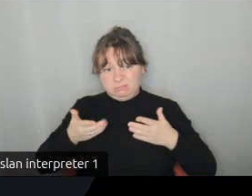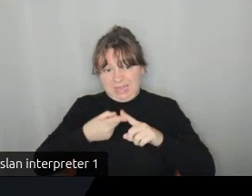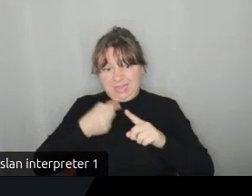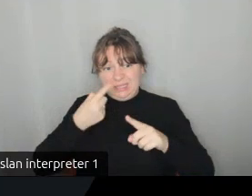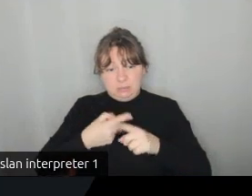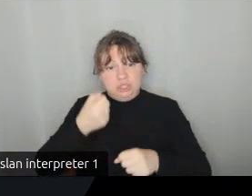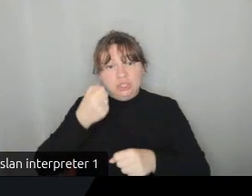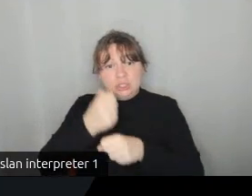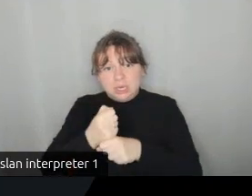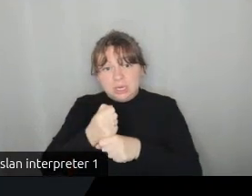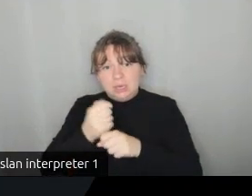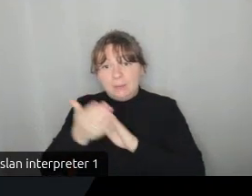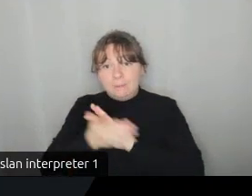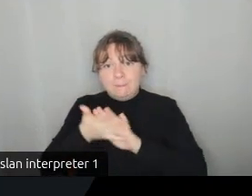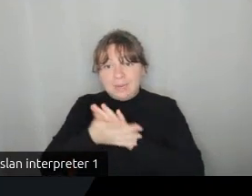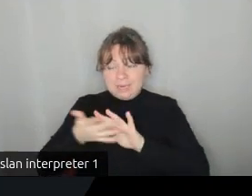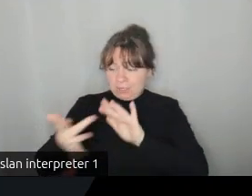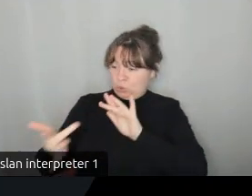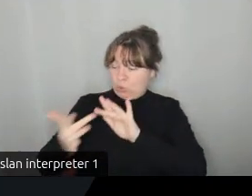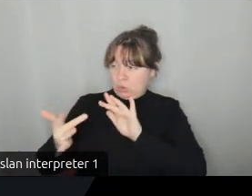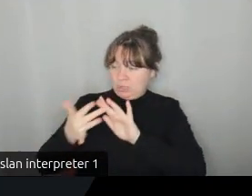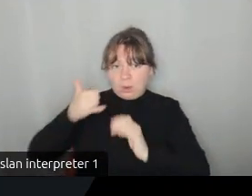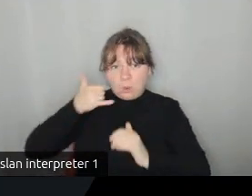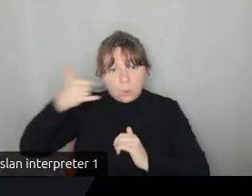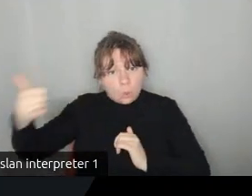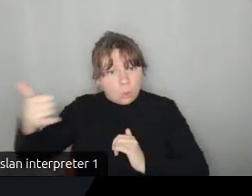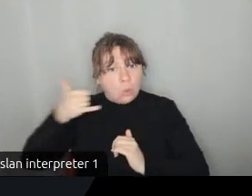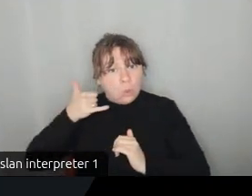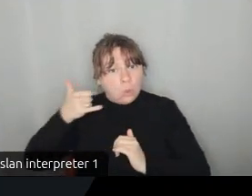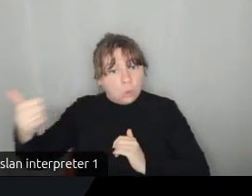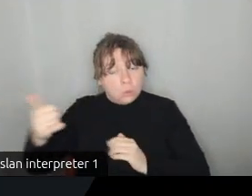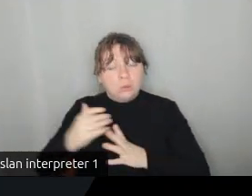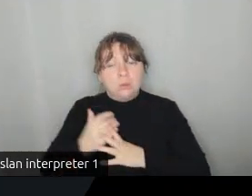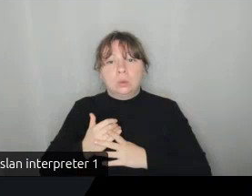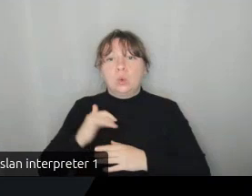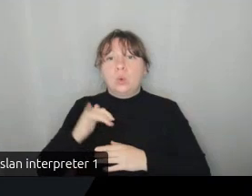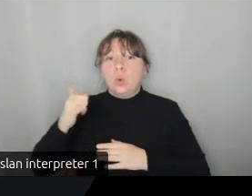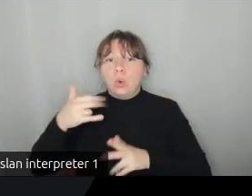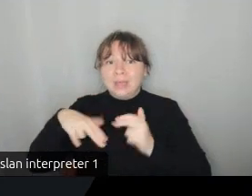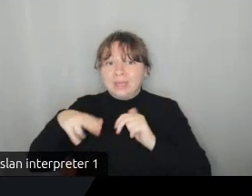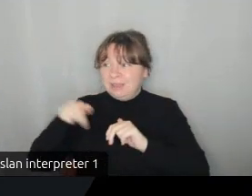to have contact with each other by telephone or when the respondent for example is in a prison